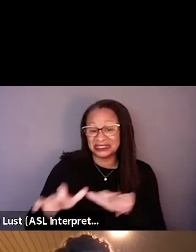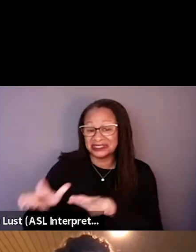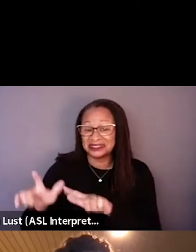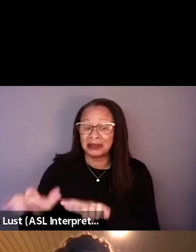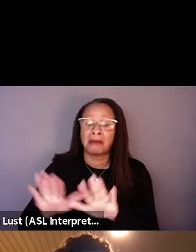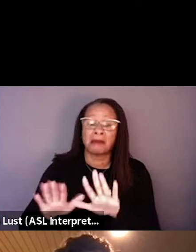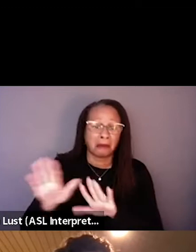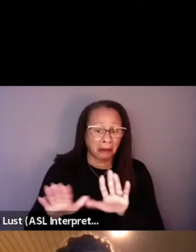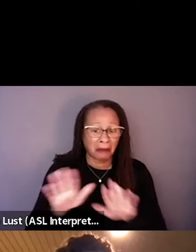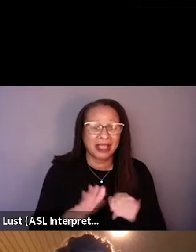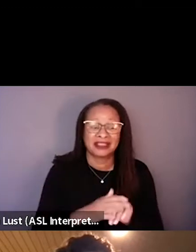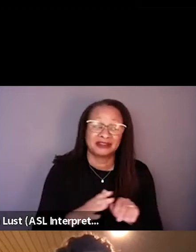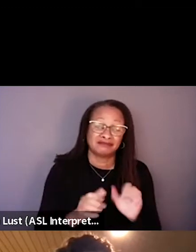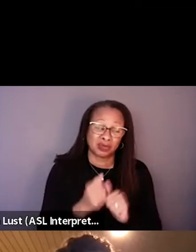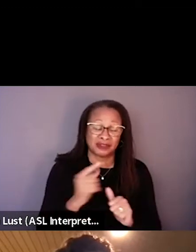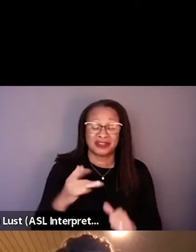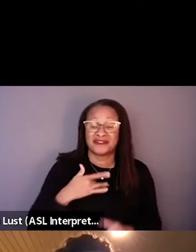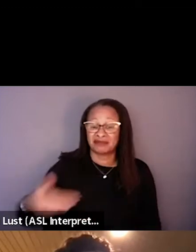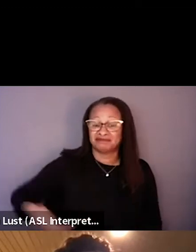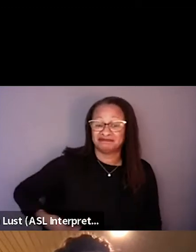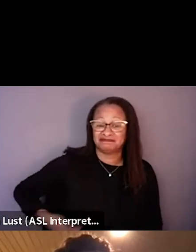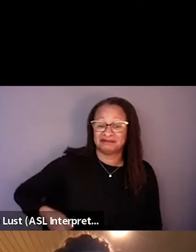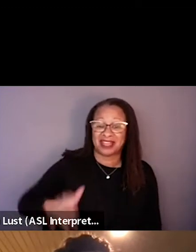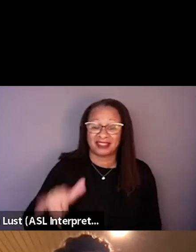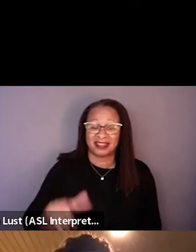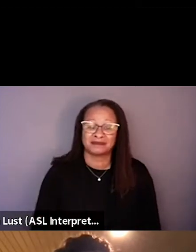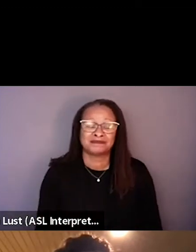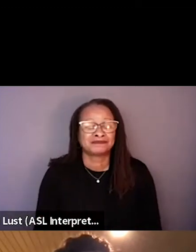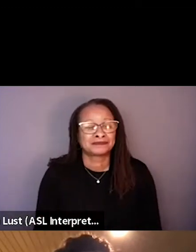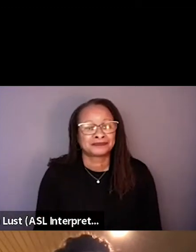that you go on instinct. Yeah, and, and it feels like you also,